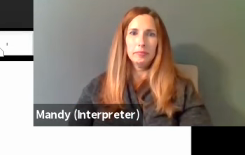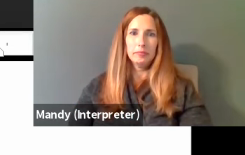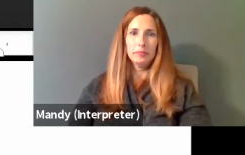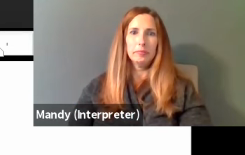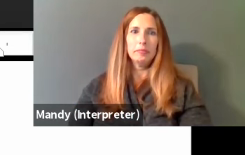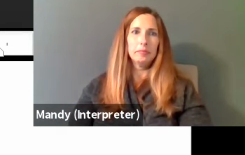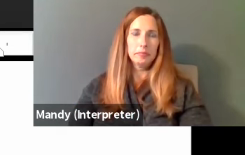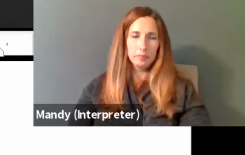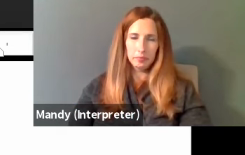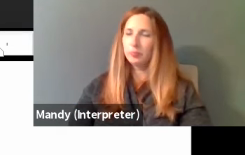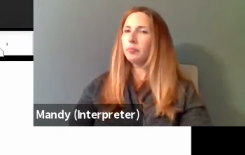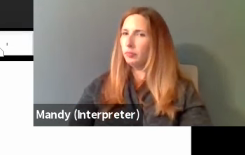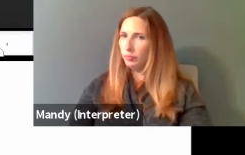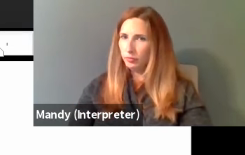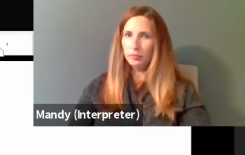and you can add to it if you wish.